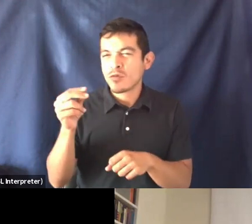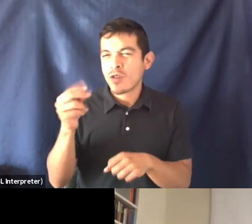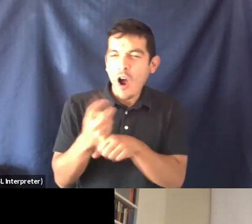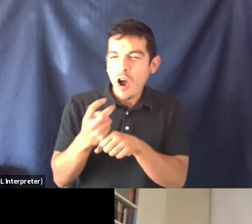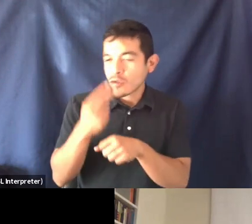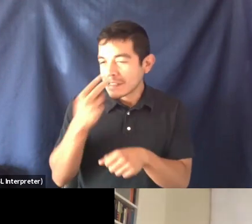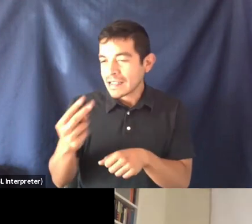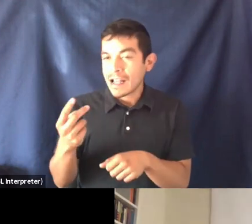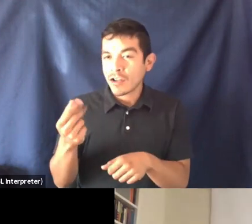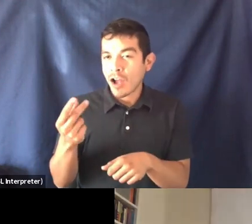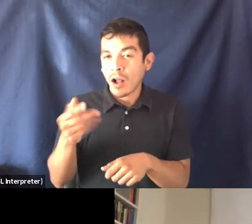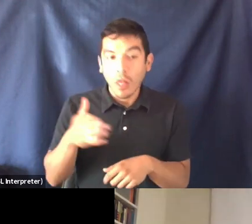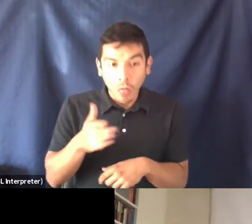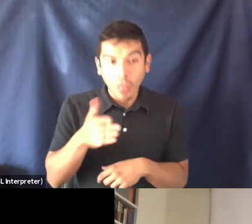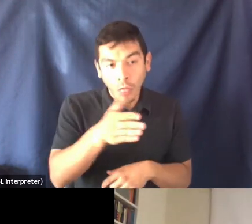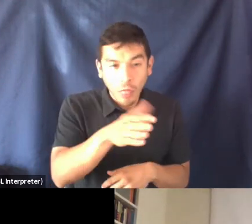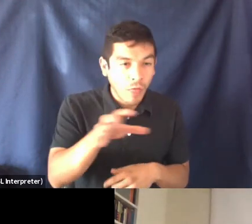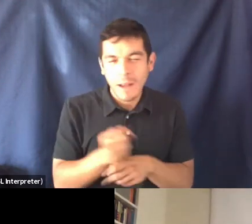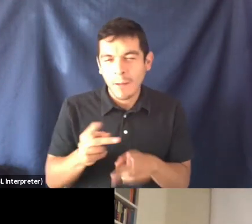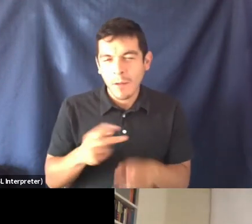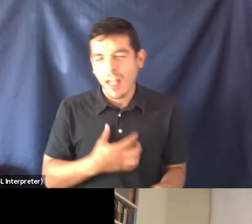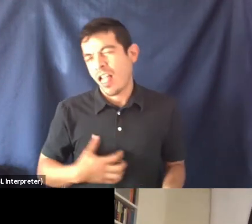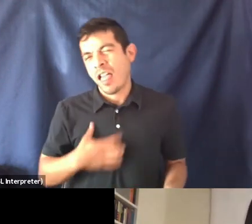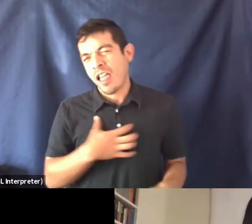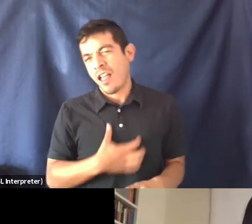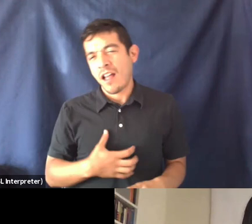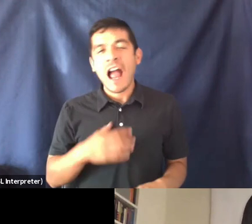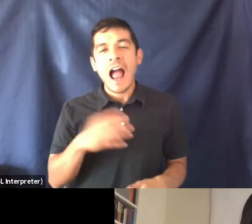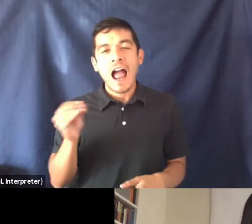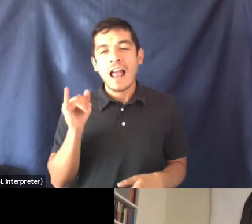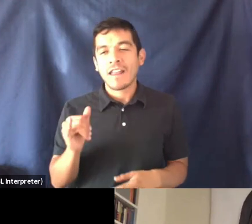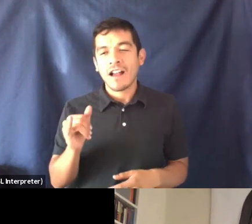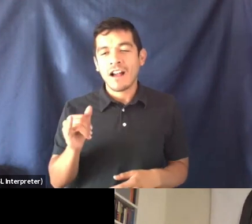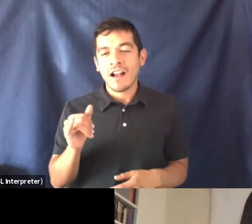and kind of prohibitive of the audience empathizing with the central protagonist